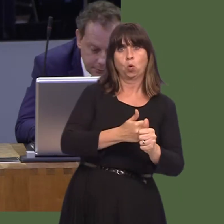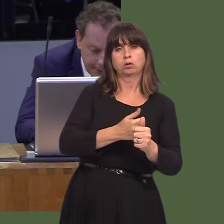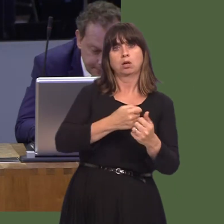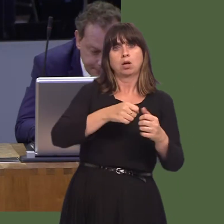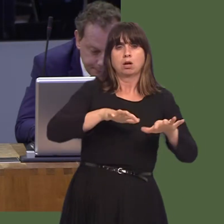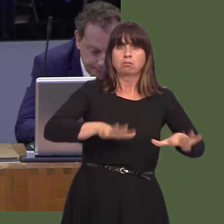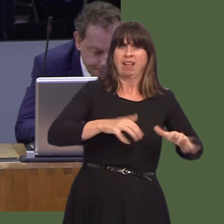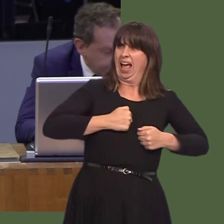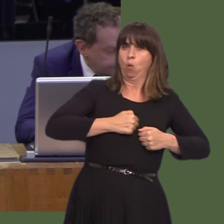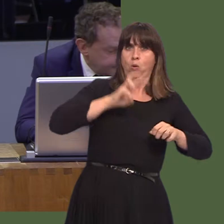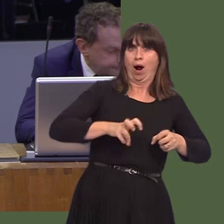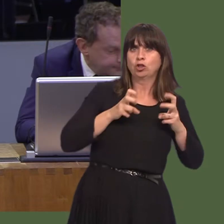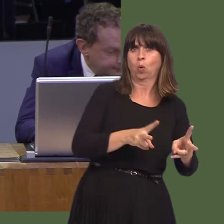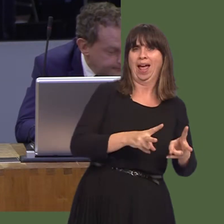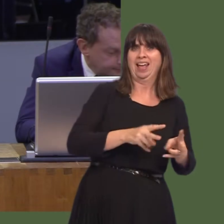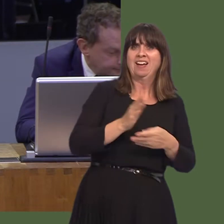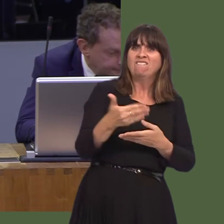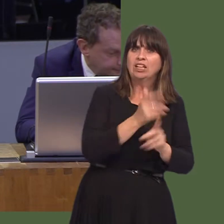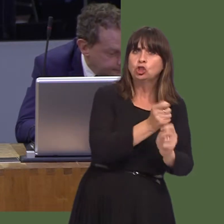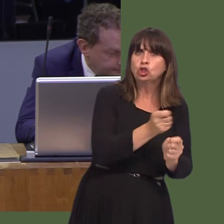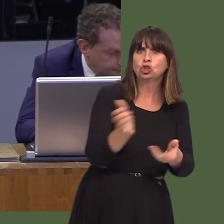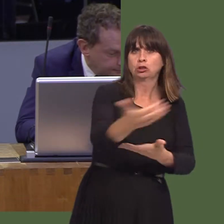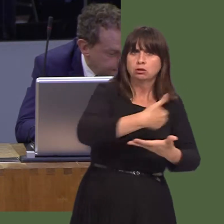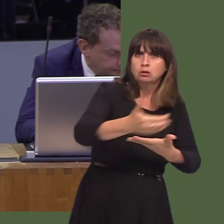policies, bespoke fisheries policies and bespoke trade policies.